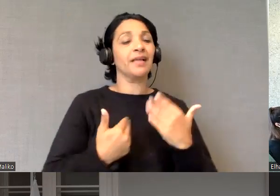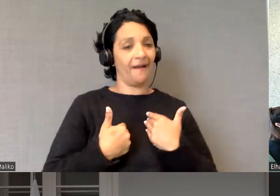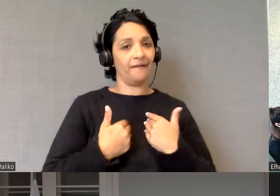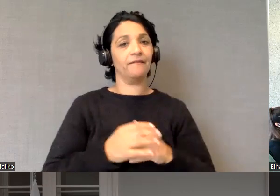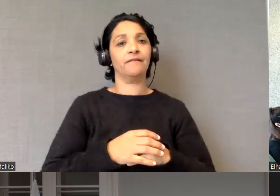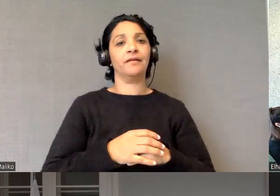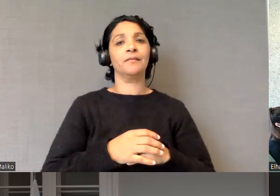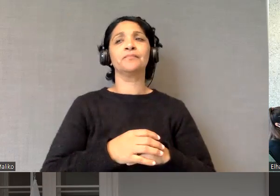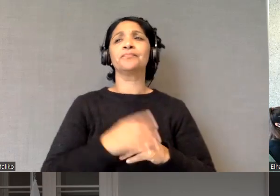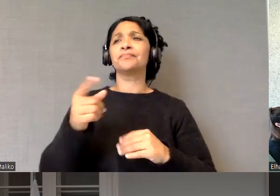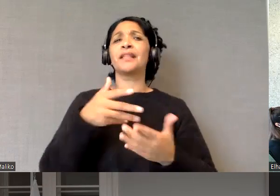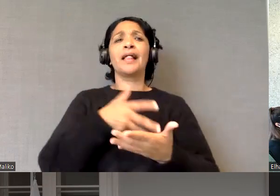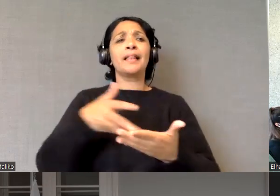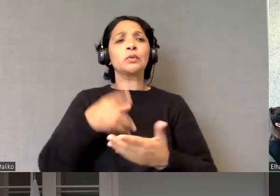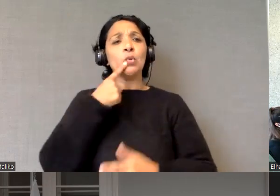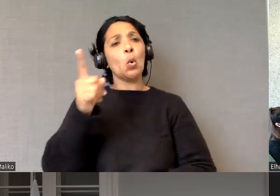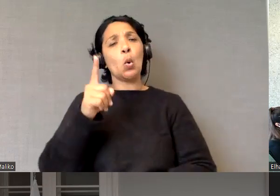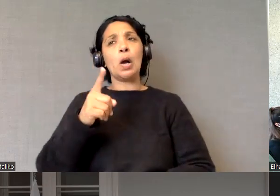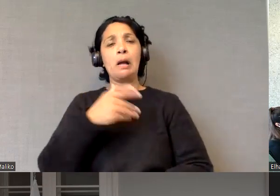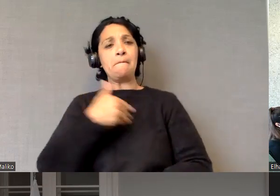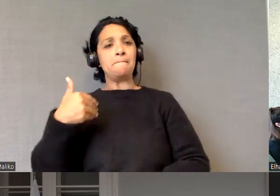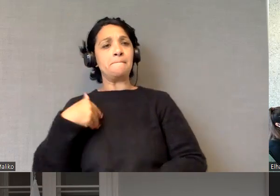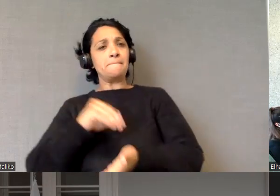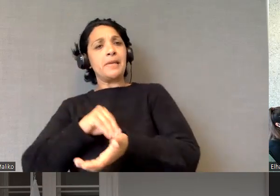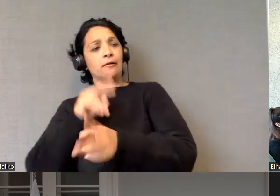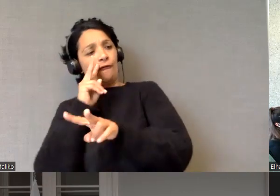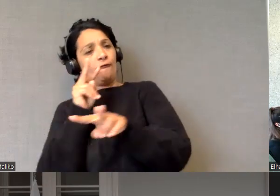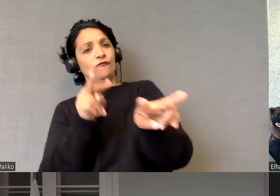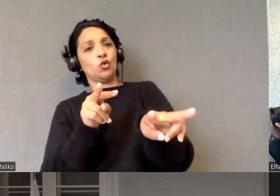language medical model but you have to think at the time it was Rinne that ICSC has done